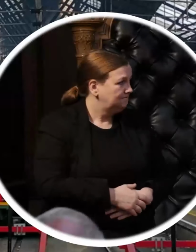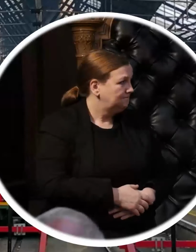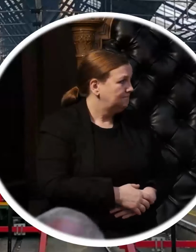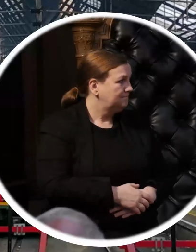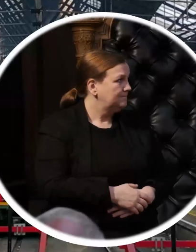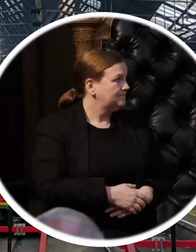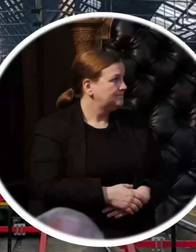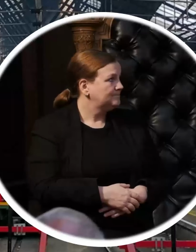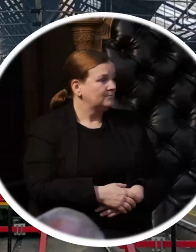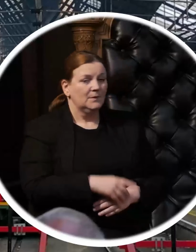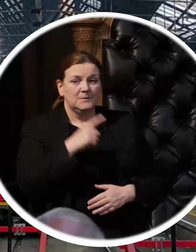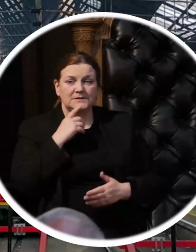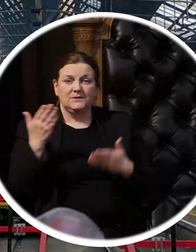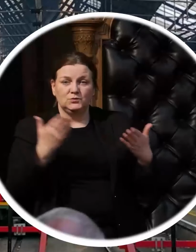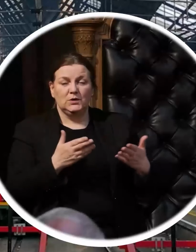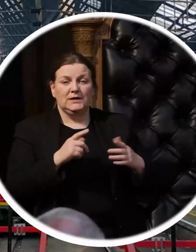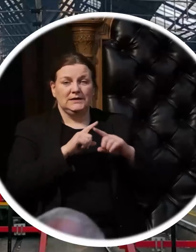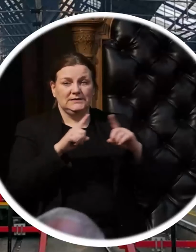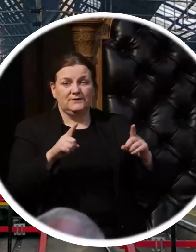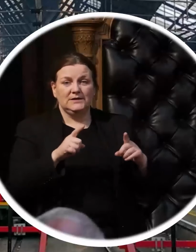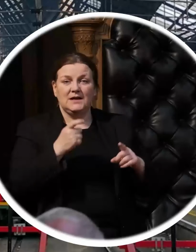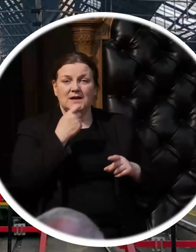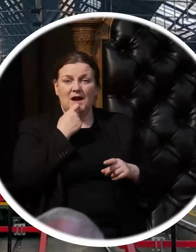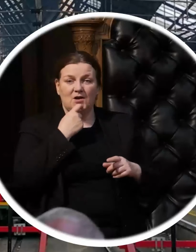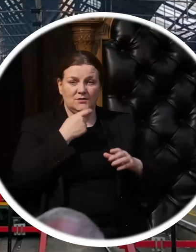But I'm going to introduce you to an ironmonger called Robert Mallet.